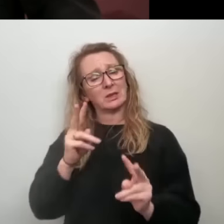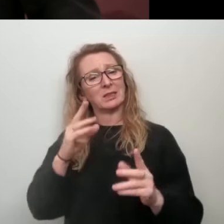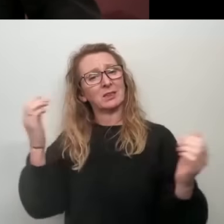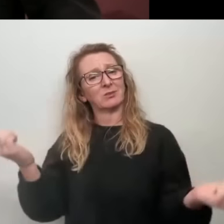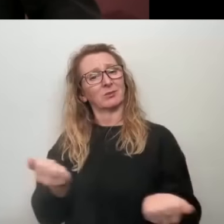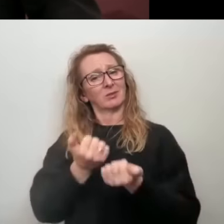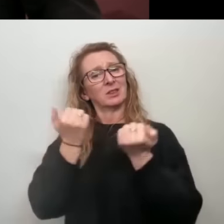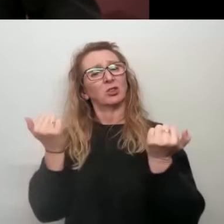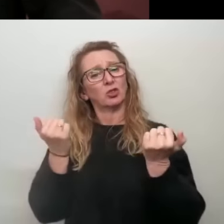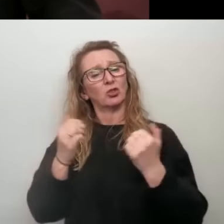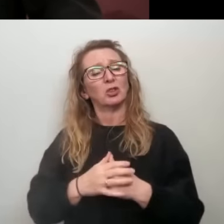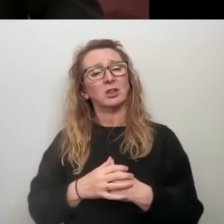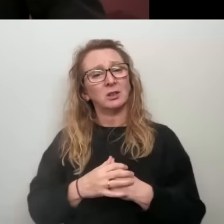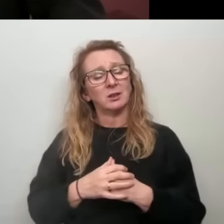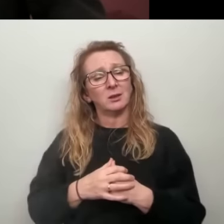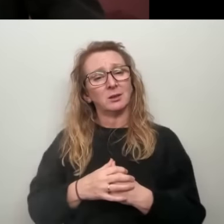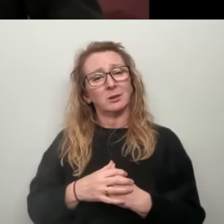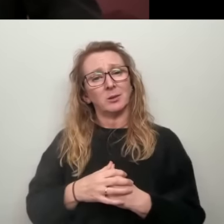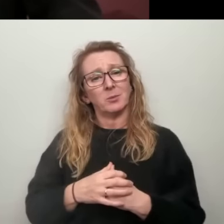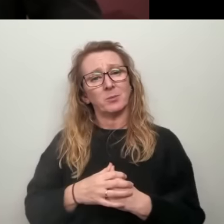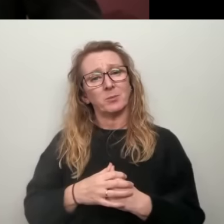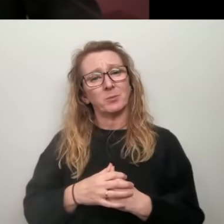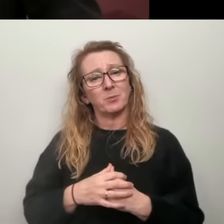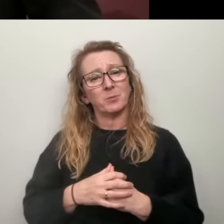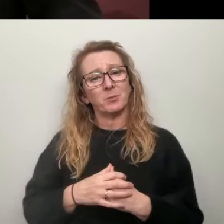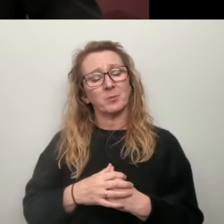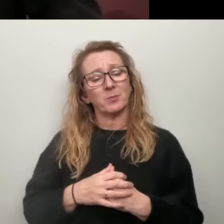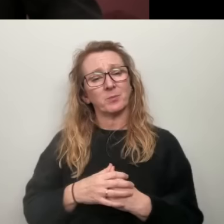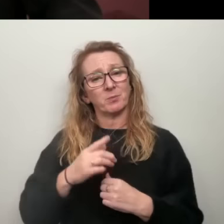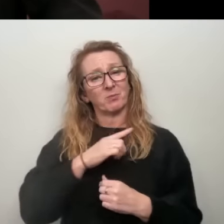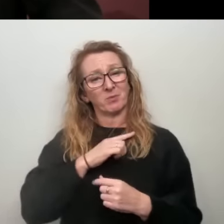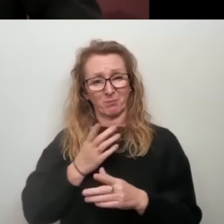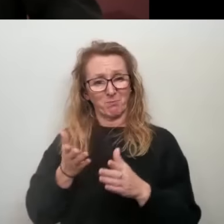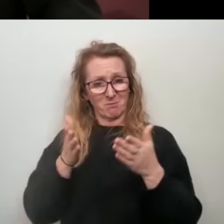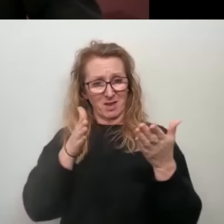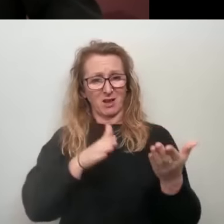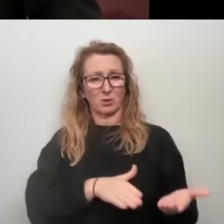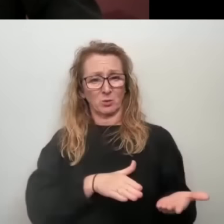So because he died and so, excuse me, everybody.